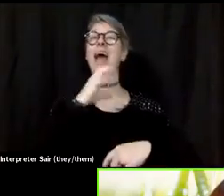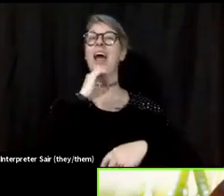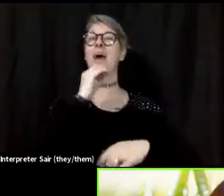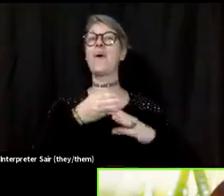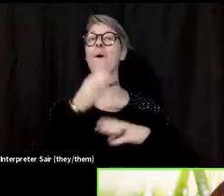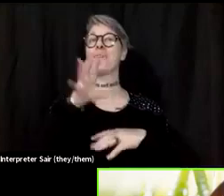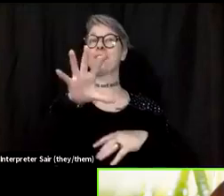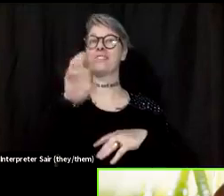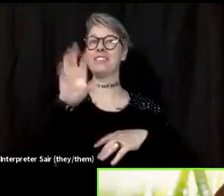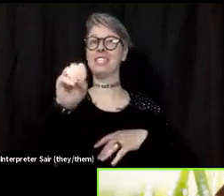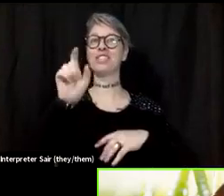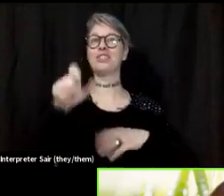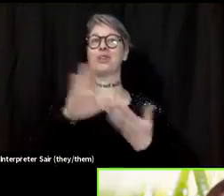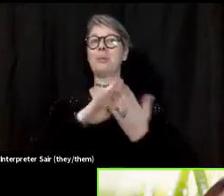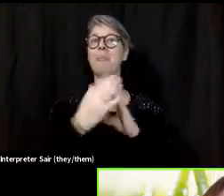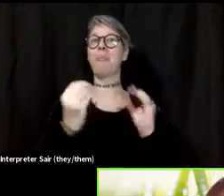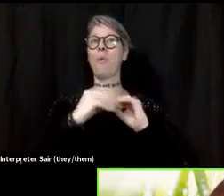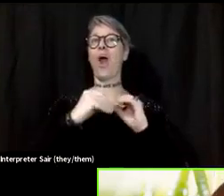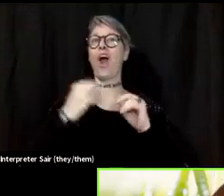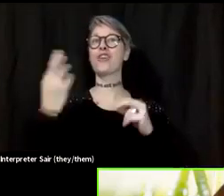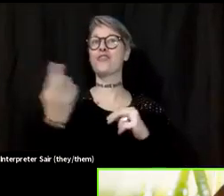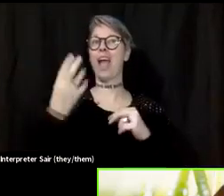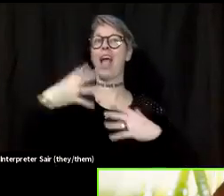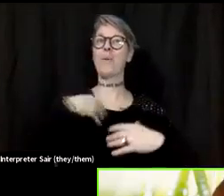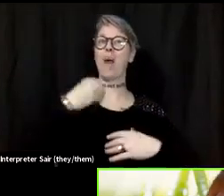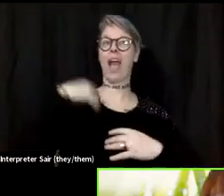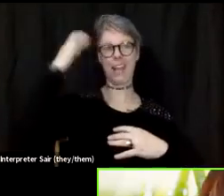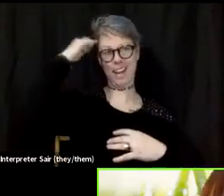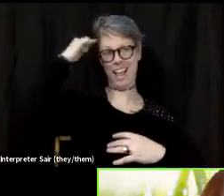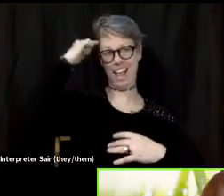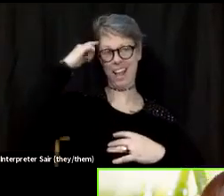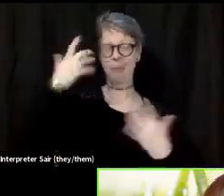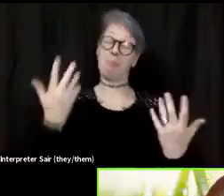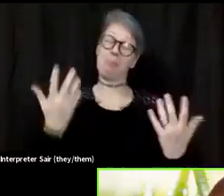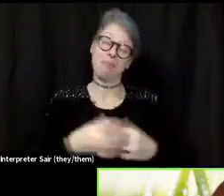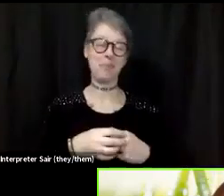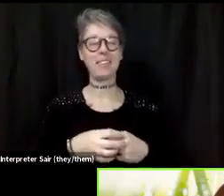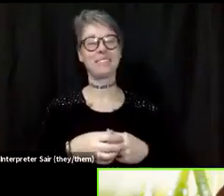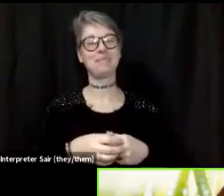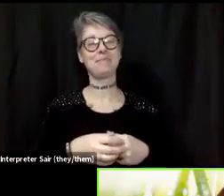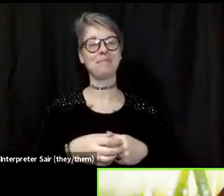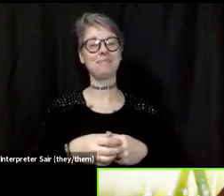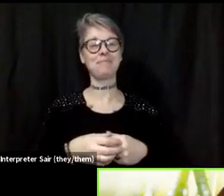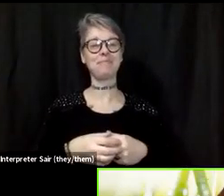I'm over 50. 50 so it probably should be 50 so it probably should be a lot wider than it is.